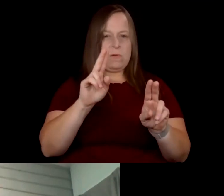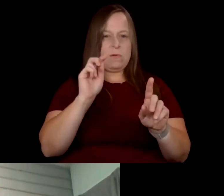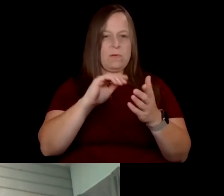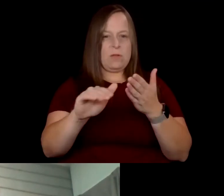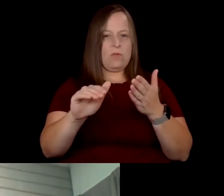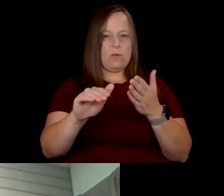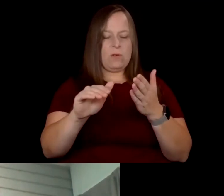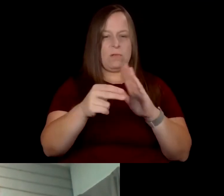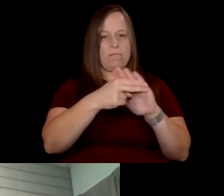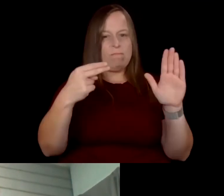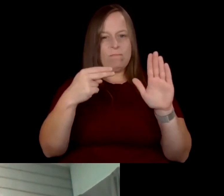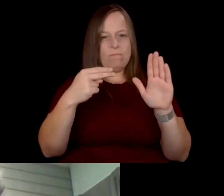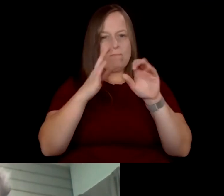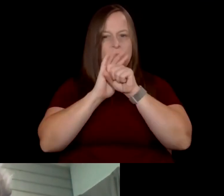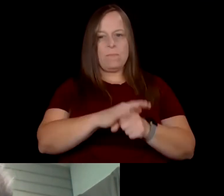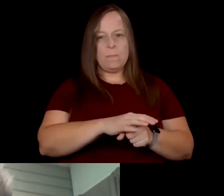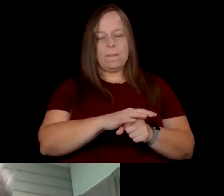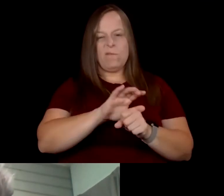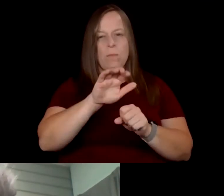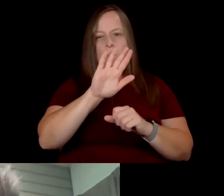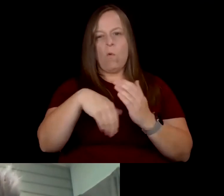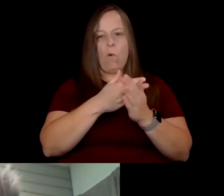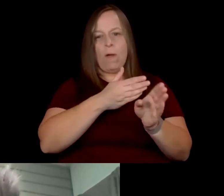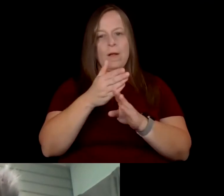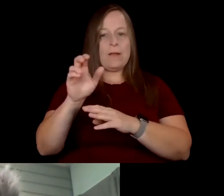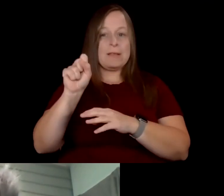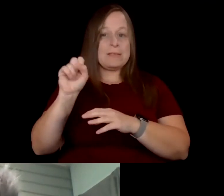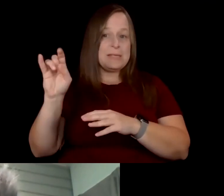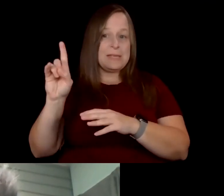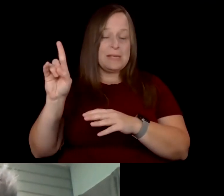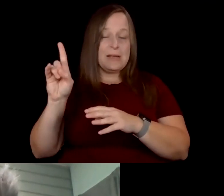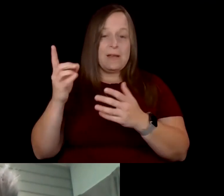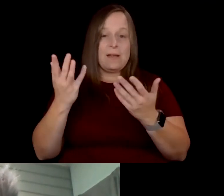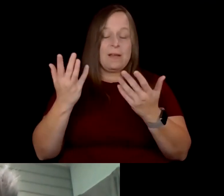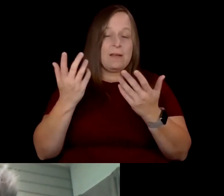that bias and that prejudice from all corners. So I guess including the ALJs, which is unfortunate.